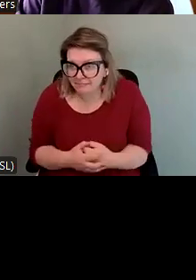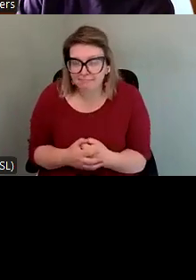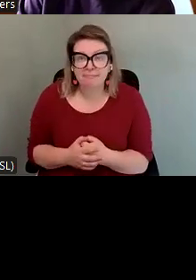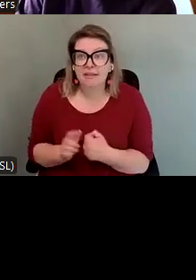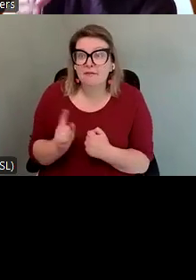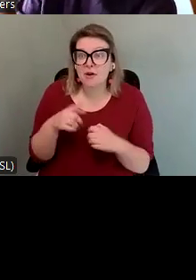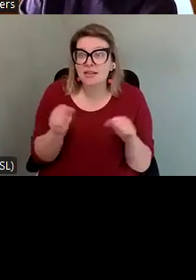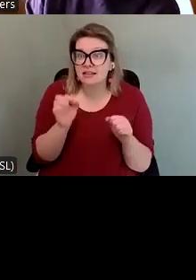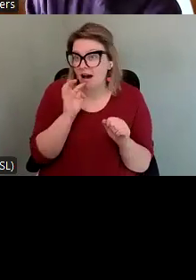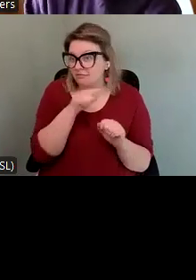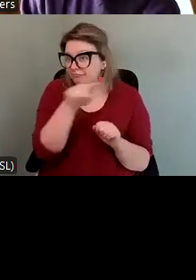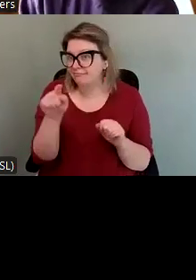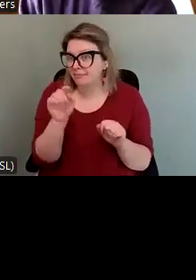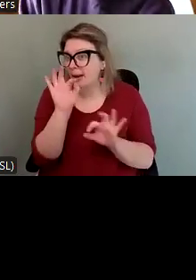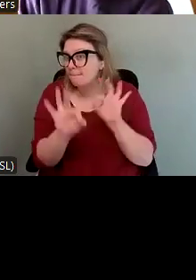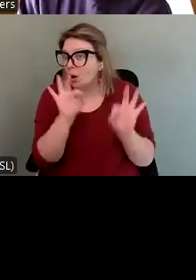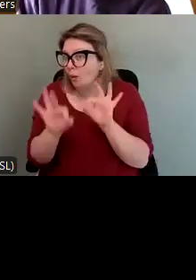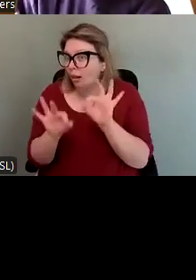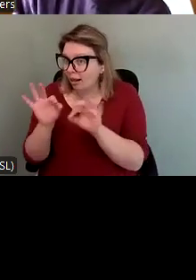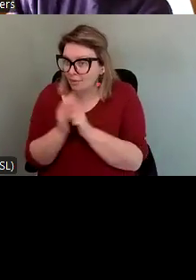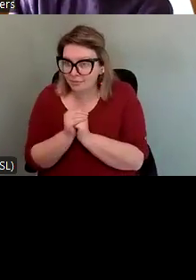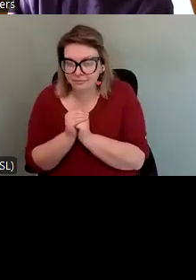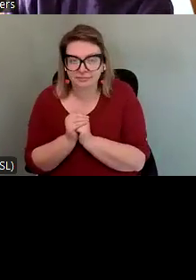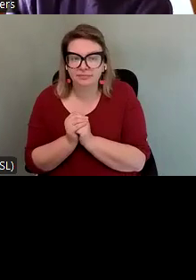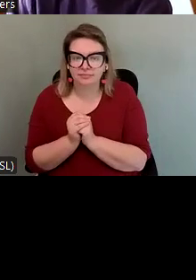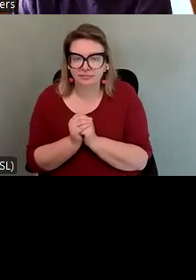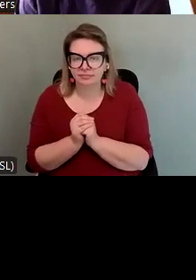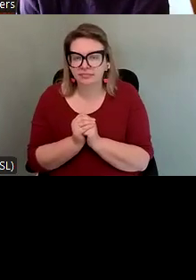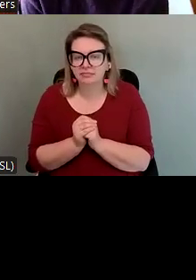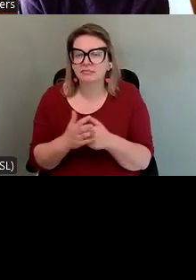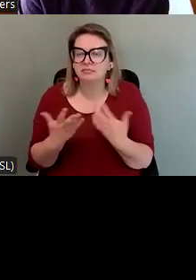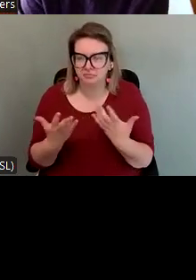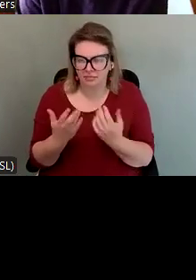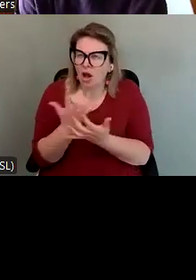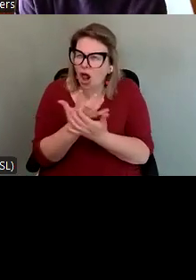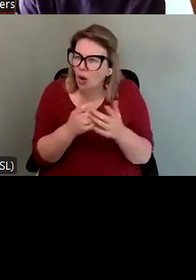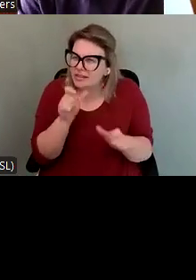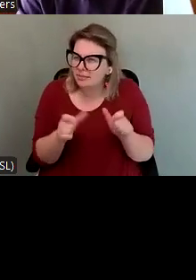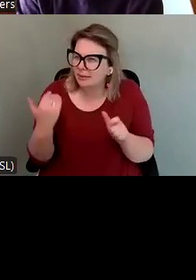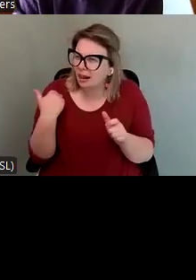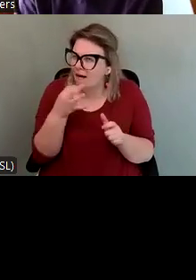This is about a question I get asked quite a lot because you might be having